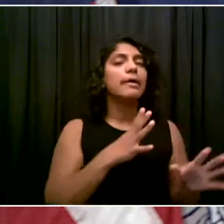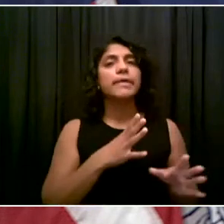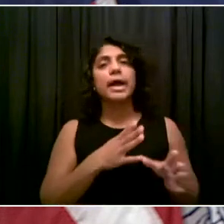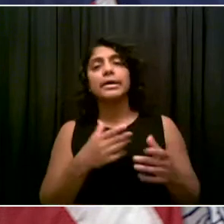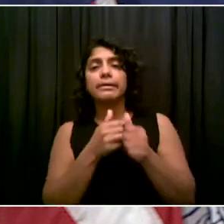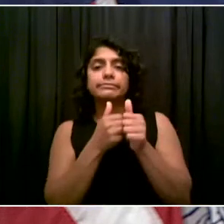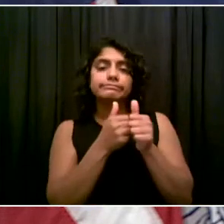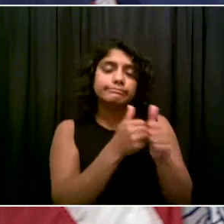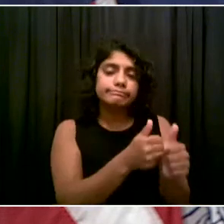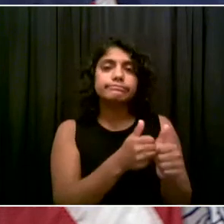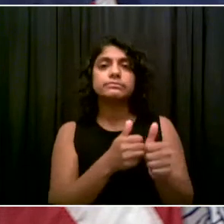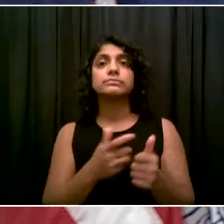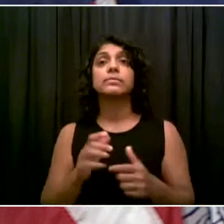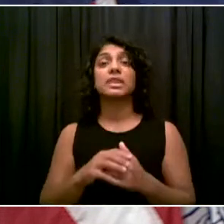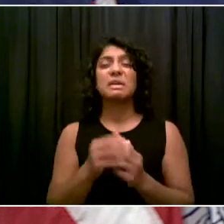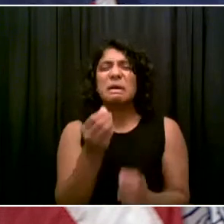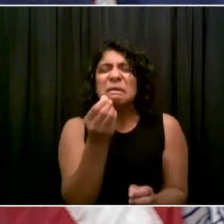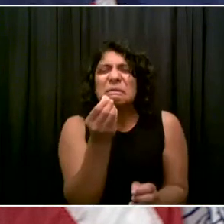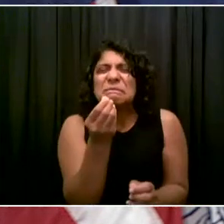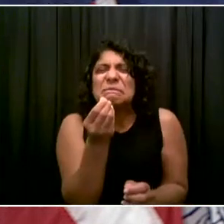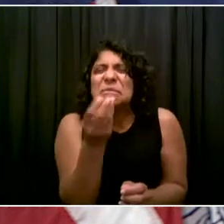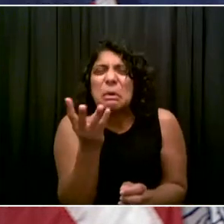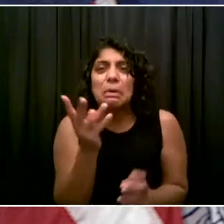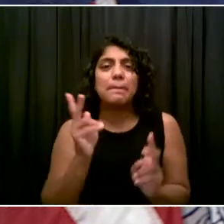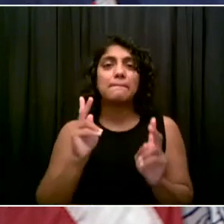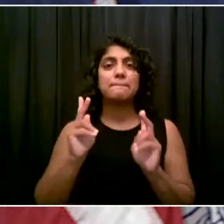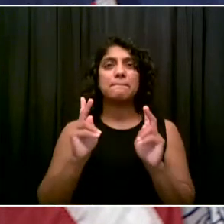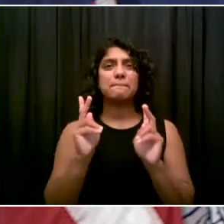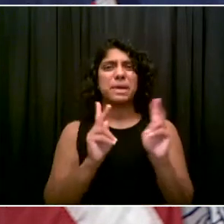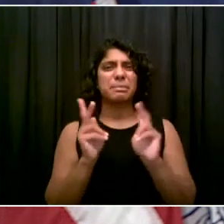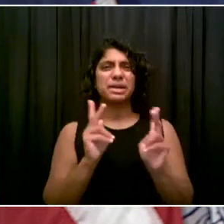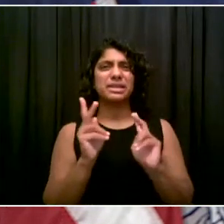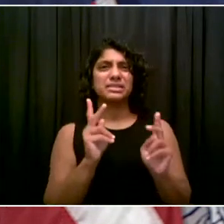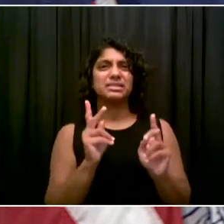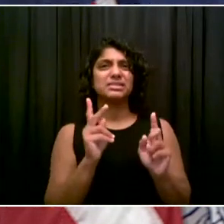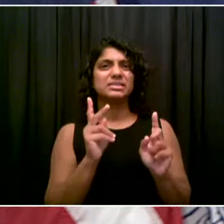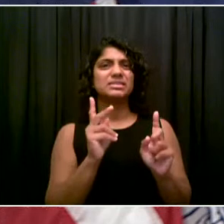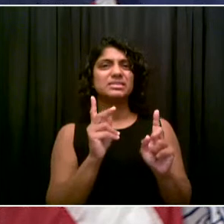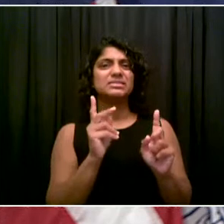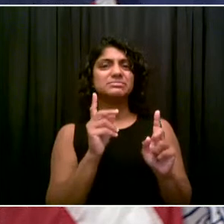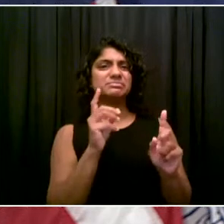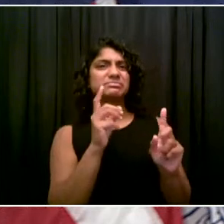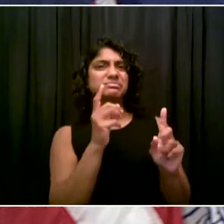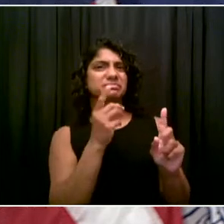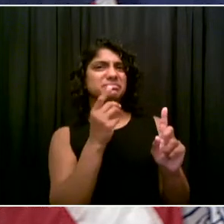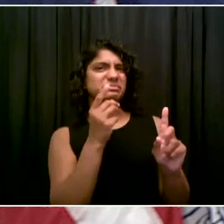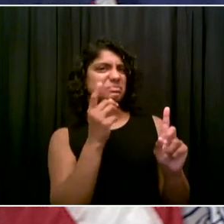PEOPLE PUTTING THEIR HANDS ON COPS OR SPITTING ON THE COP AND NOW WE ARE INTO DA IFREFENT